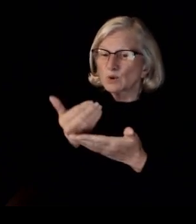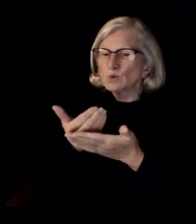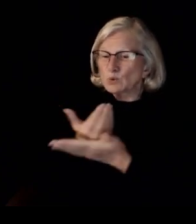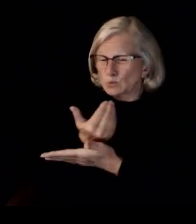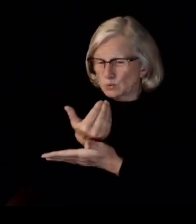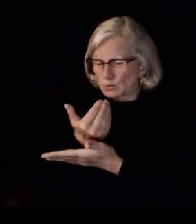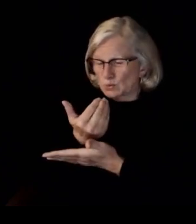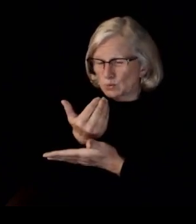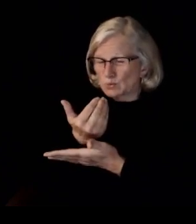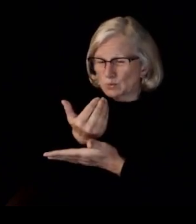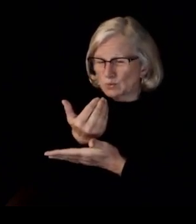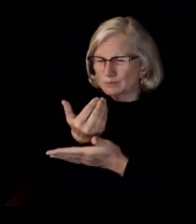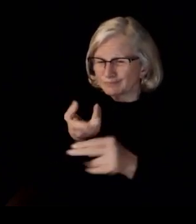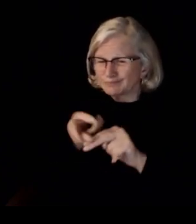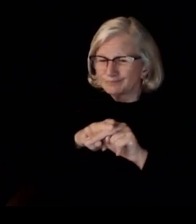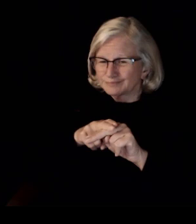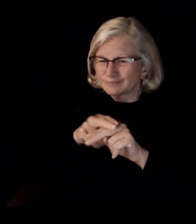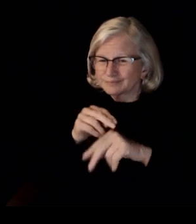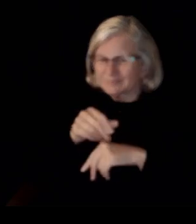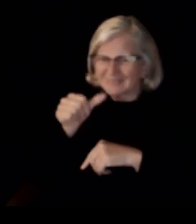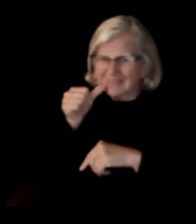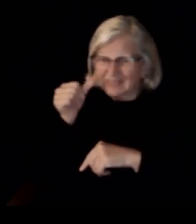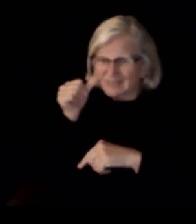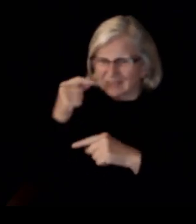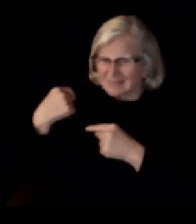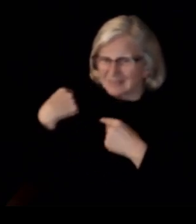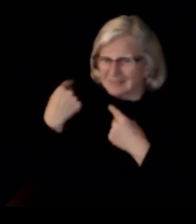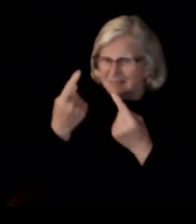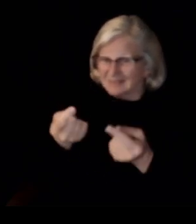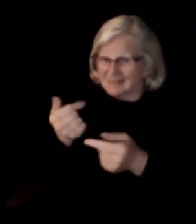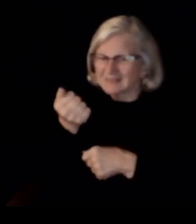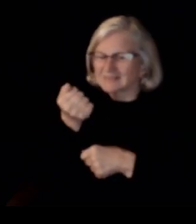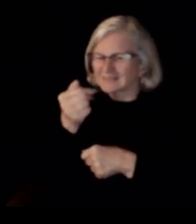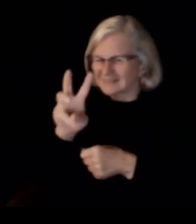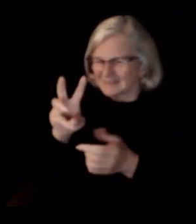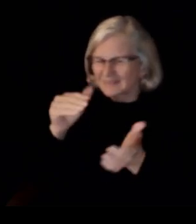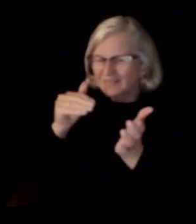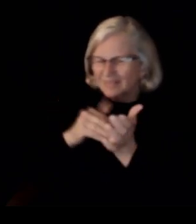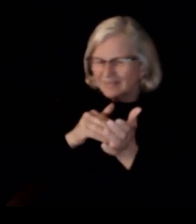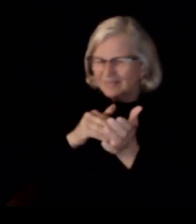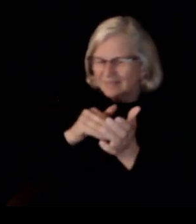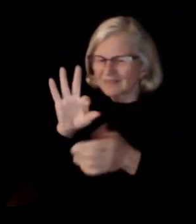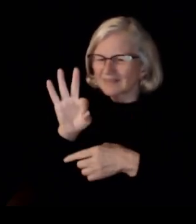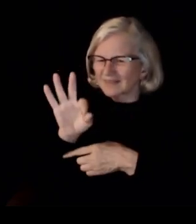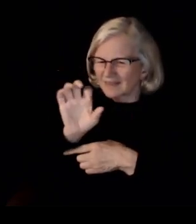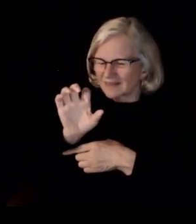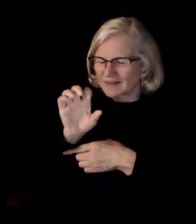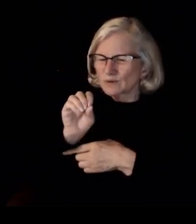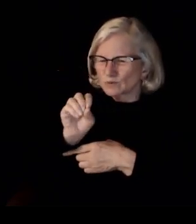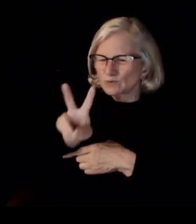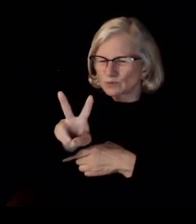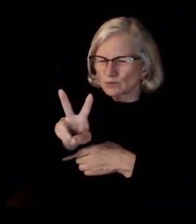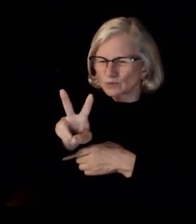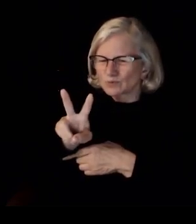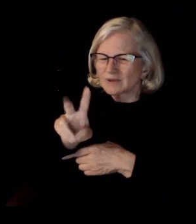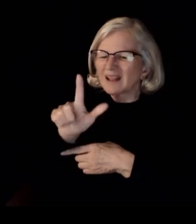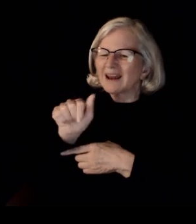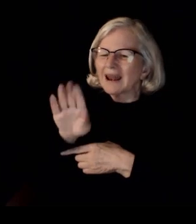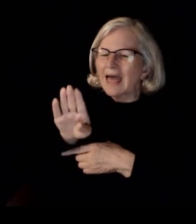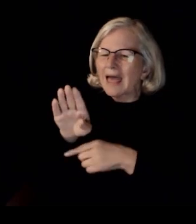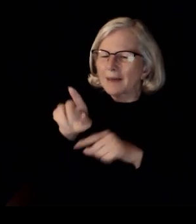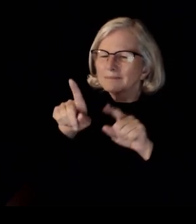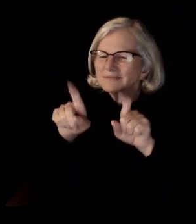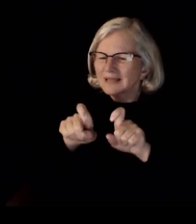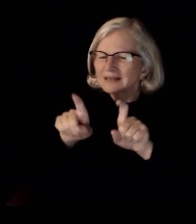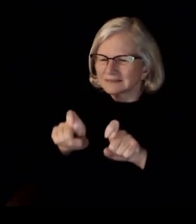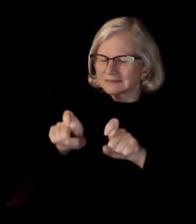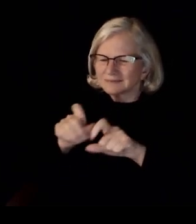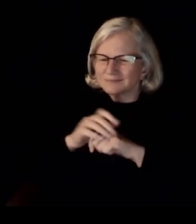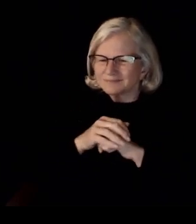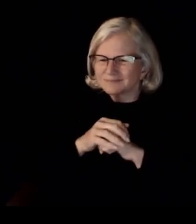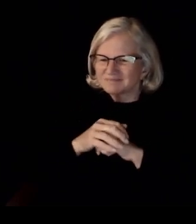lab process total lab tests processed yesterday. That is a steady performance and a healthy